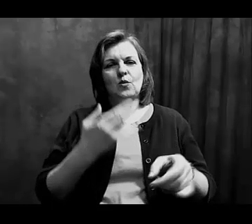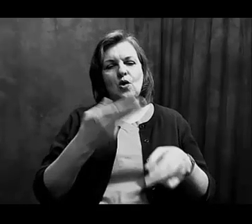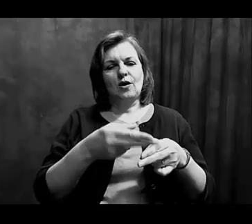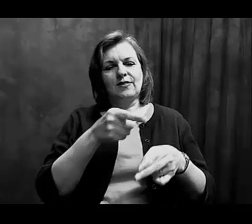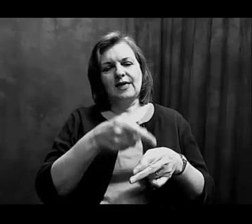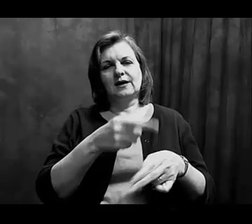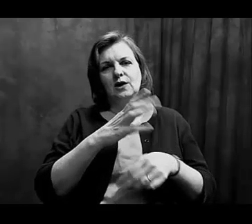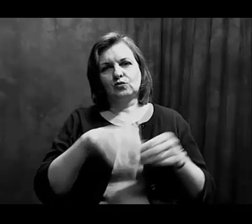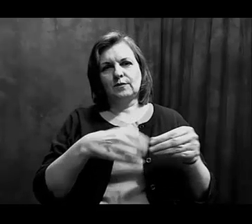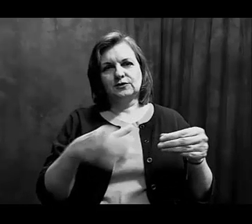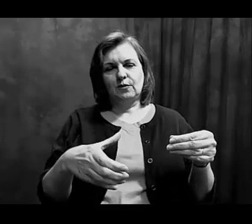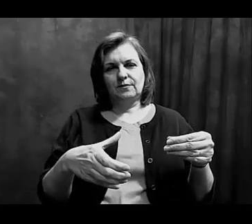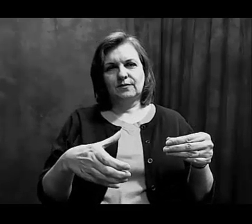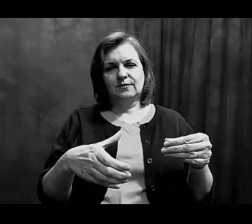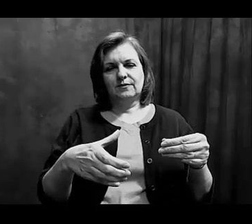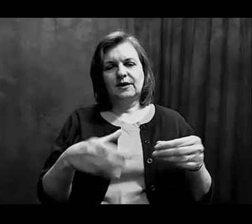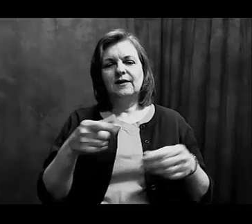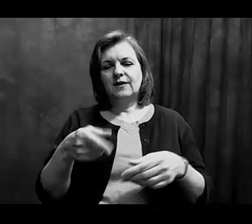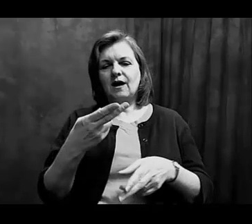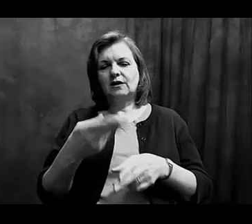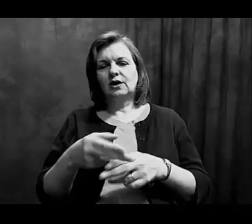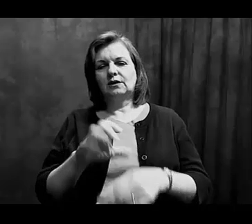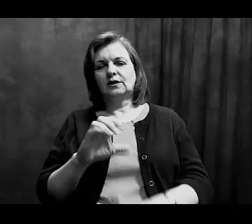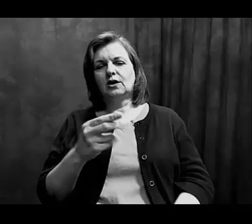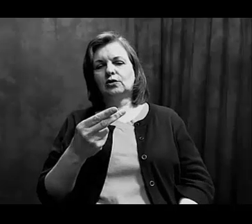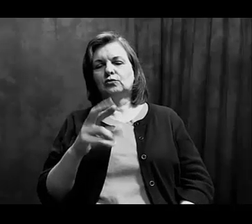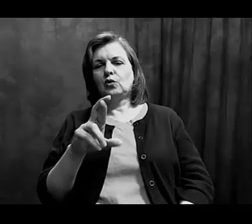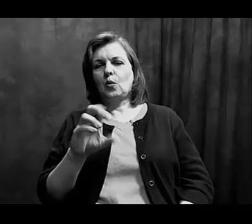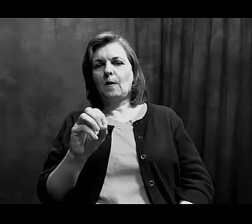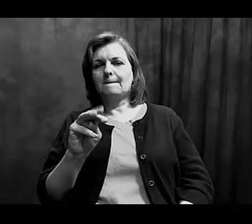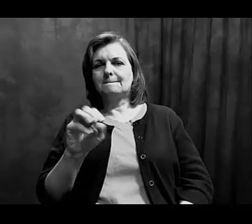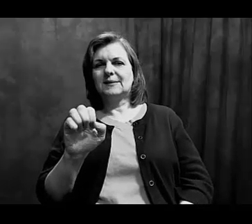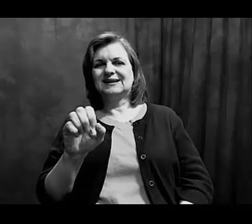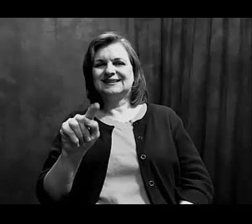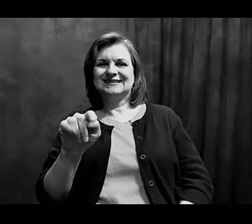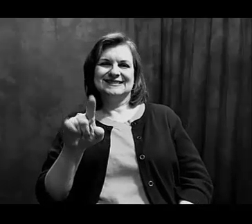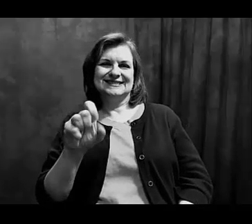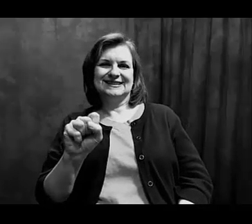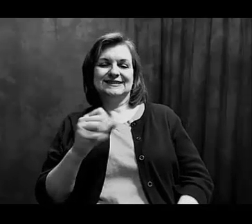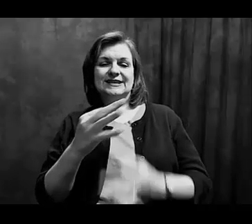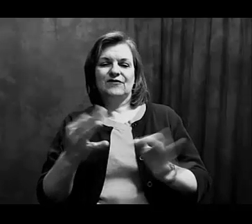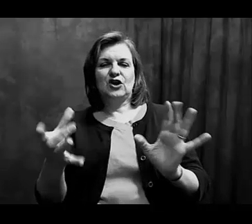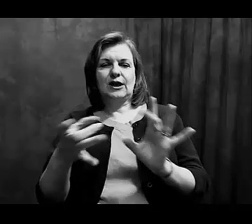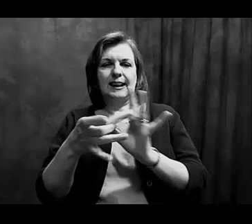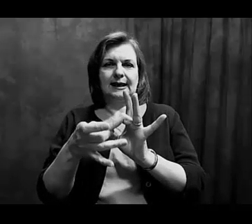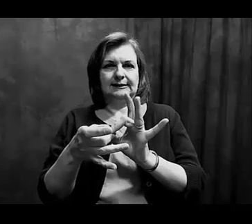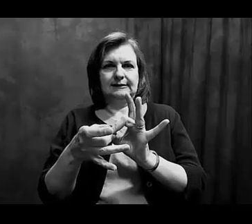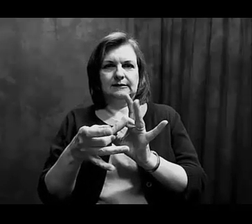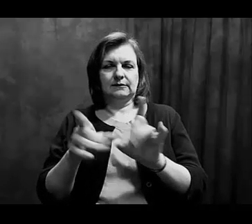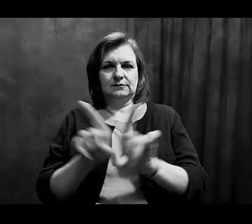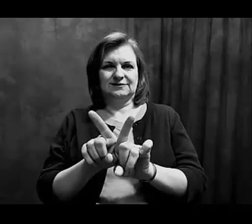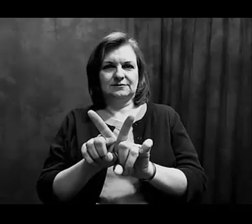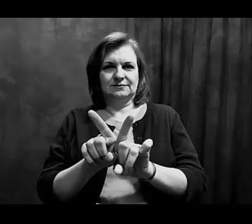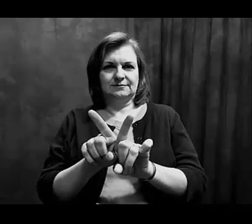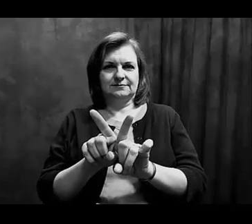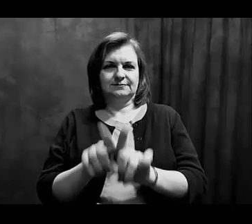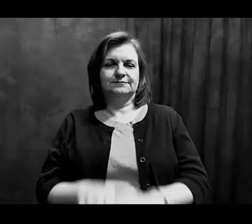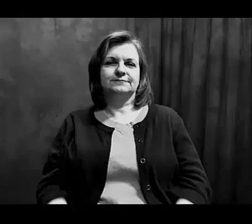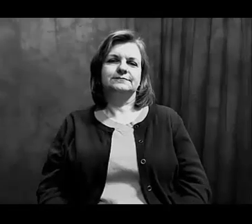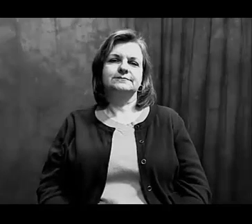we only talk about them being chromatids when they all are connected together at that centromere!